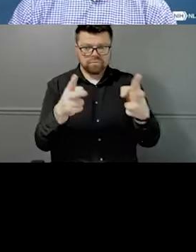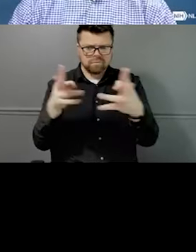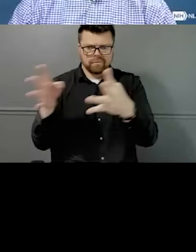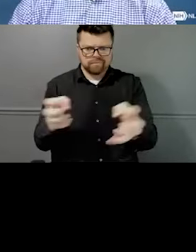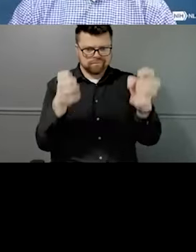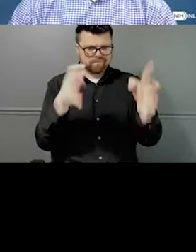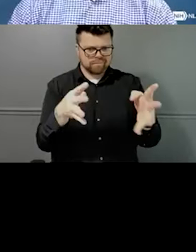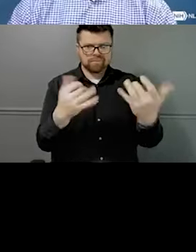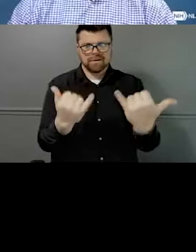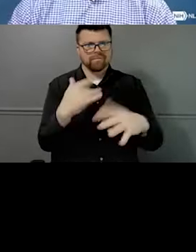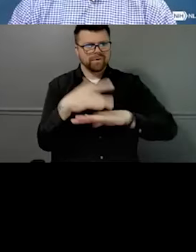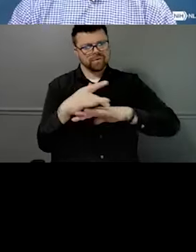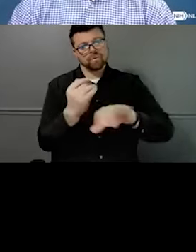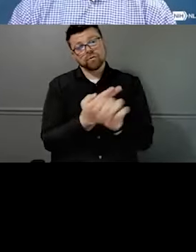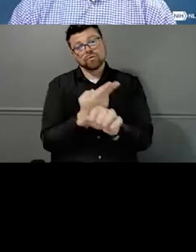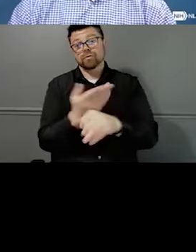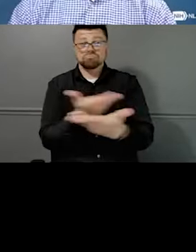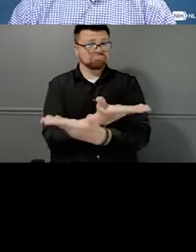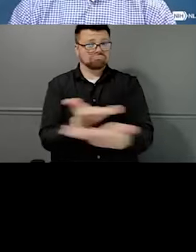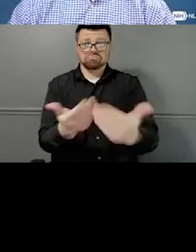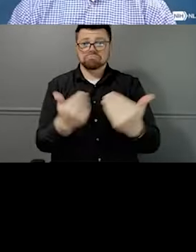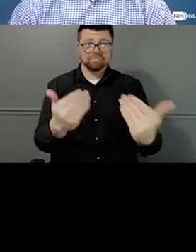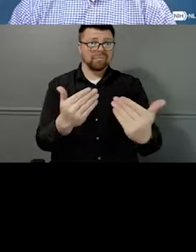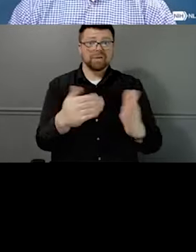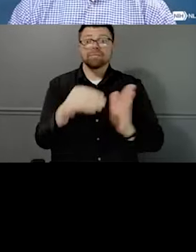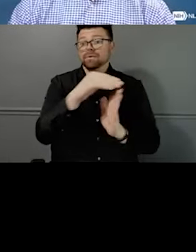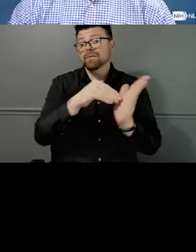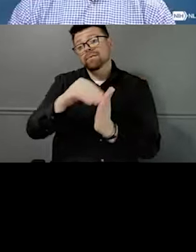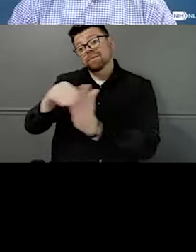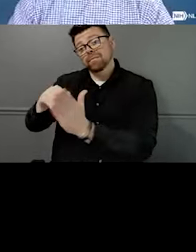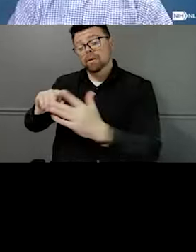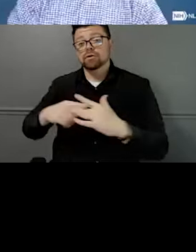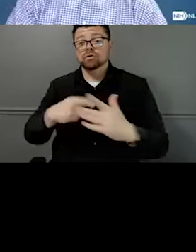go in and fill them out and start with that process.